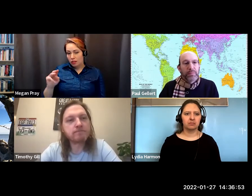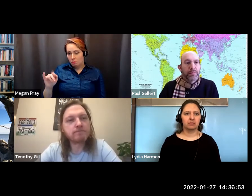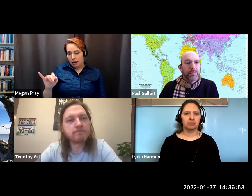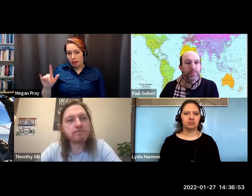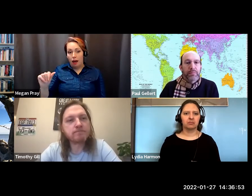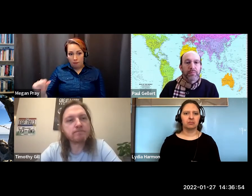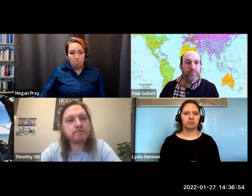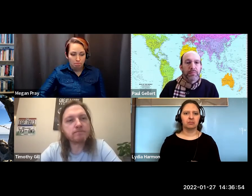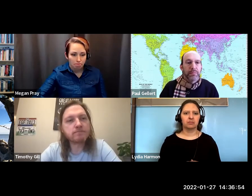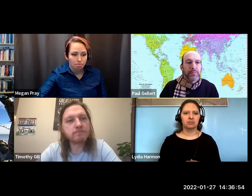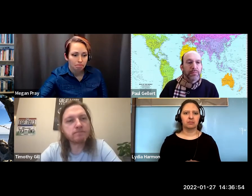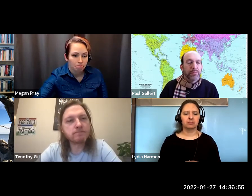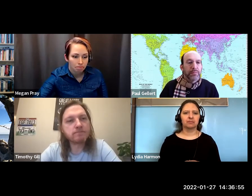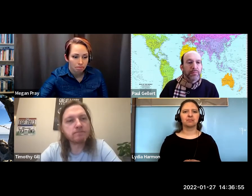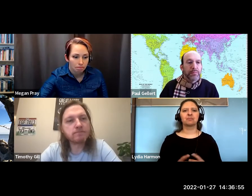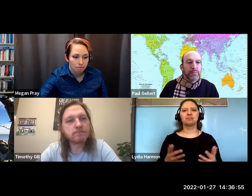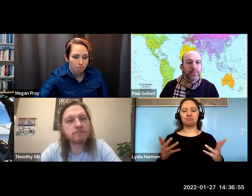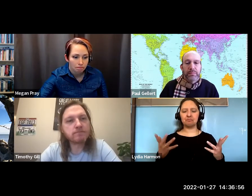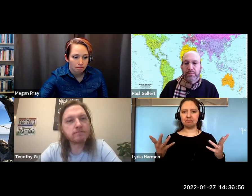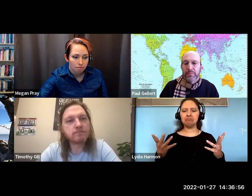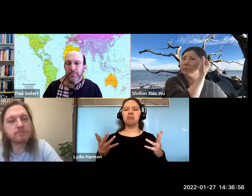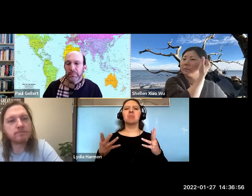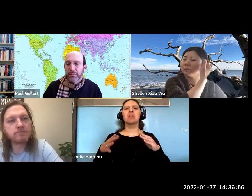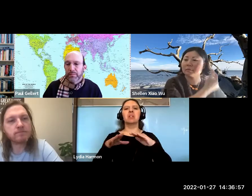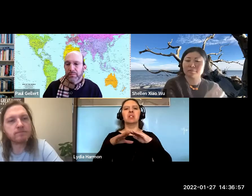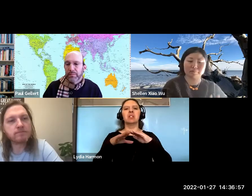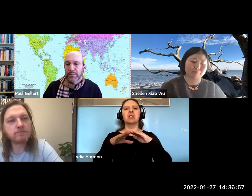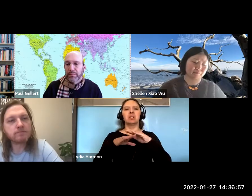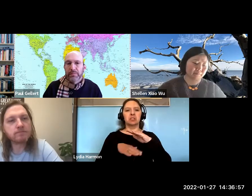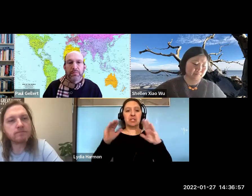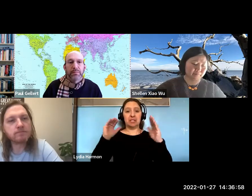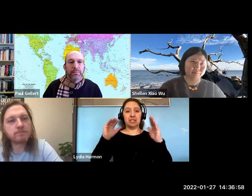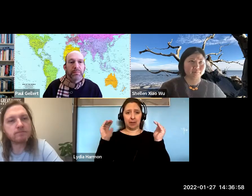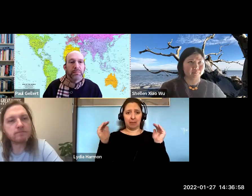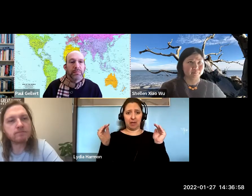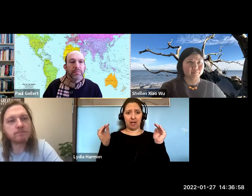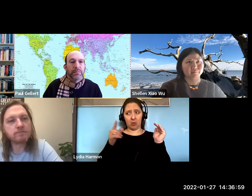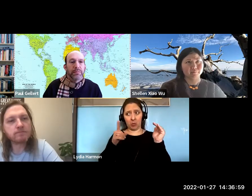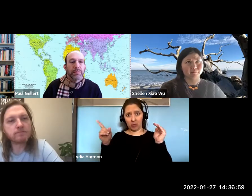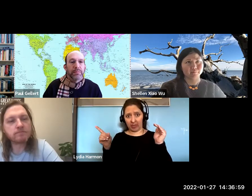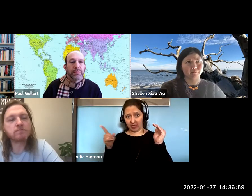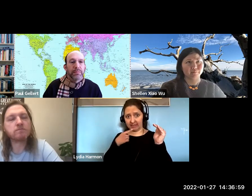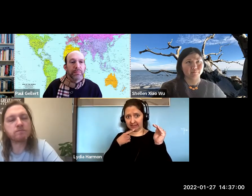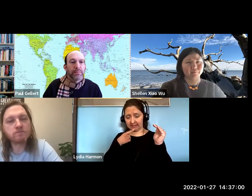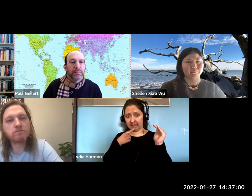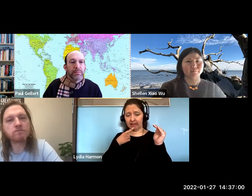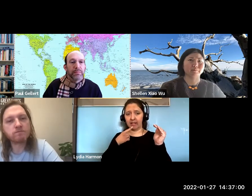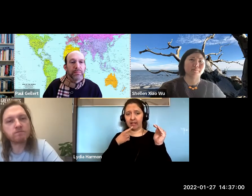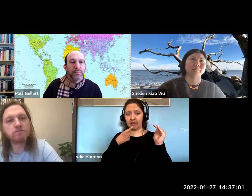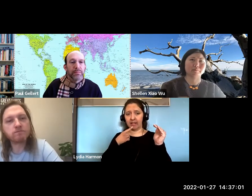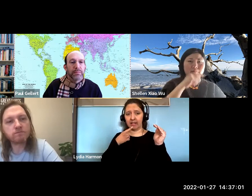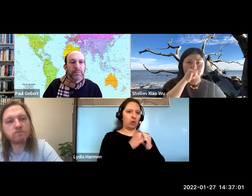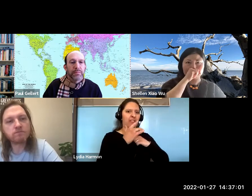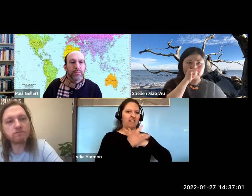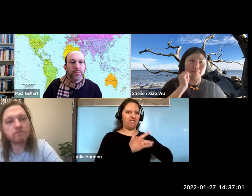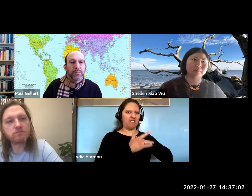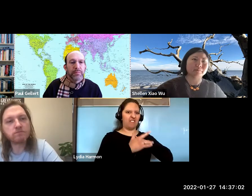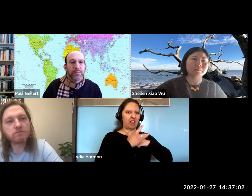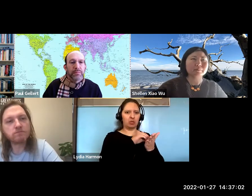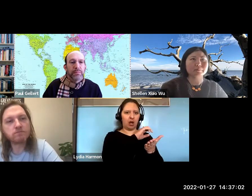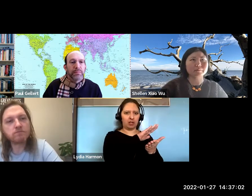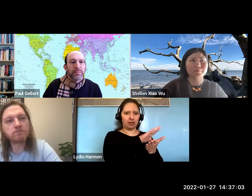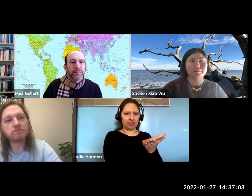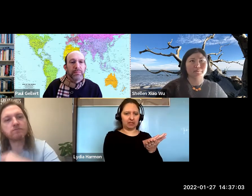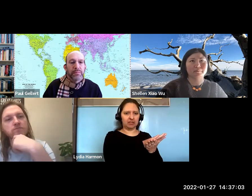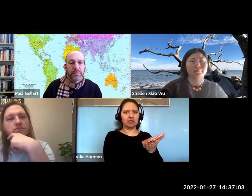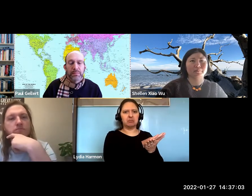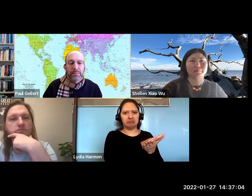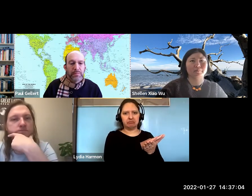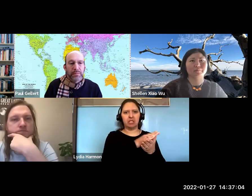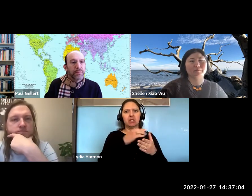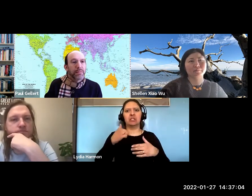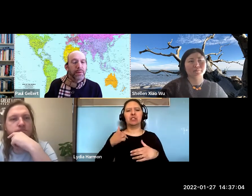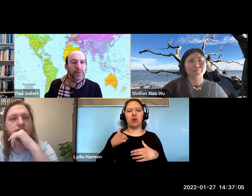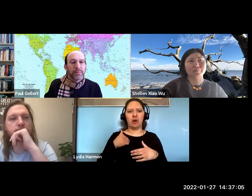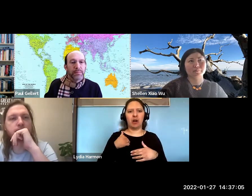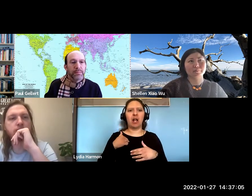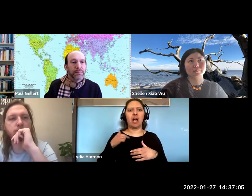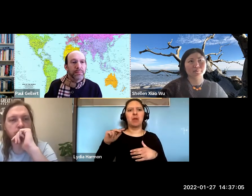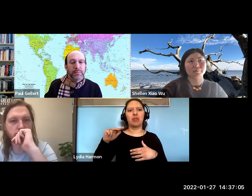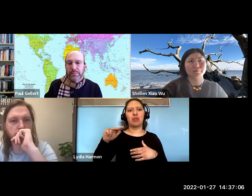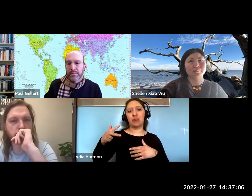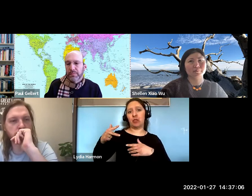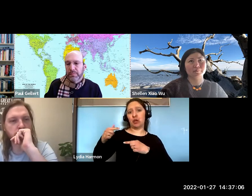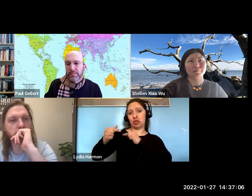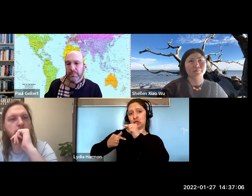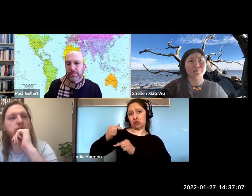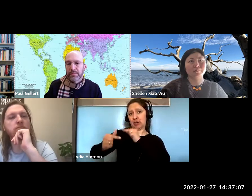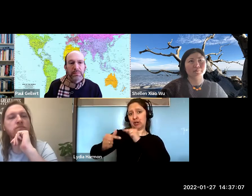Salvador Santino Regilme: But basically just to confirm to read to compare what they have said, with the available documents um so I mean I come from the third generation from the maternal side in the military and.